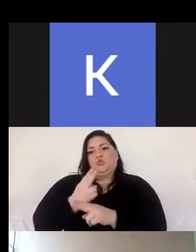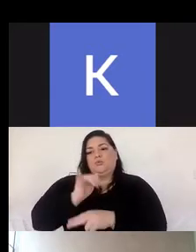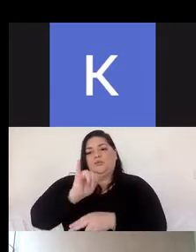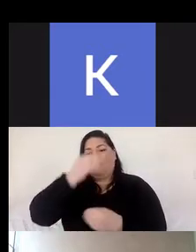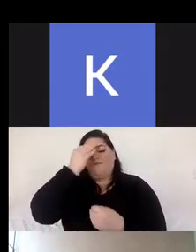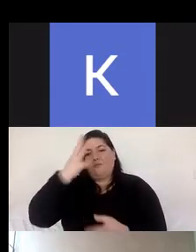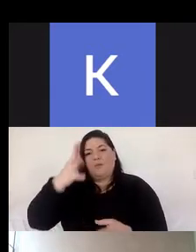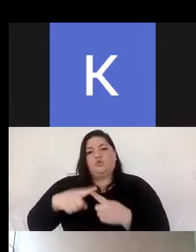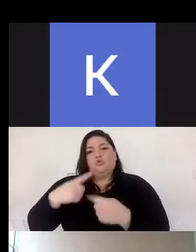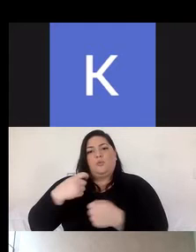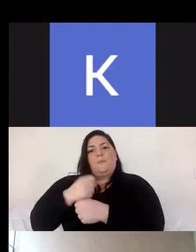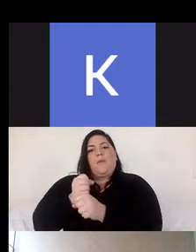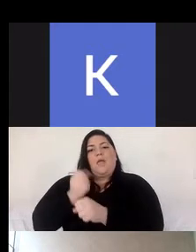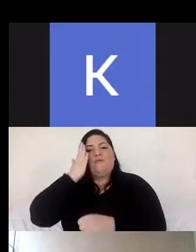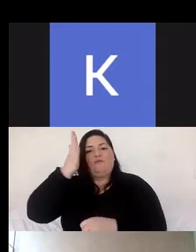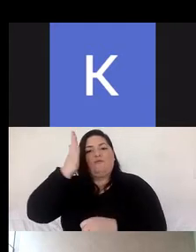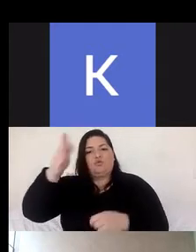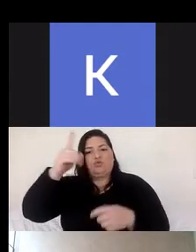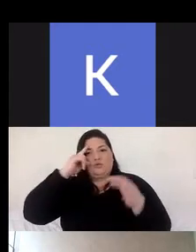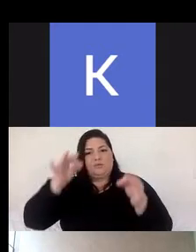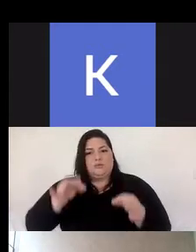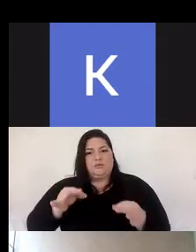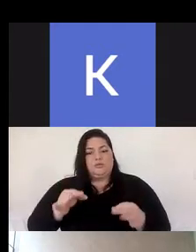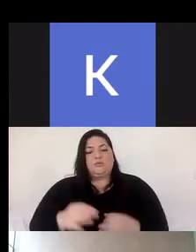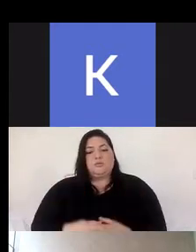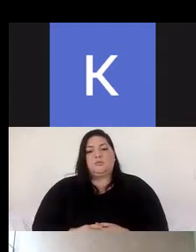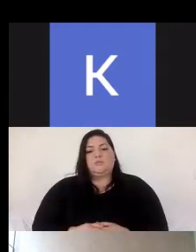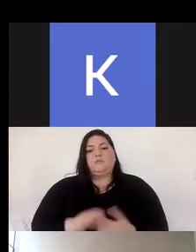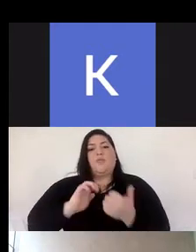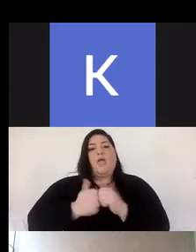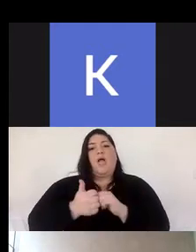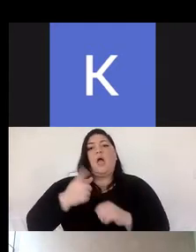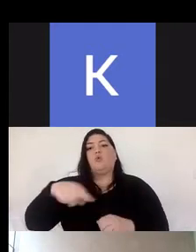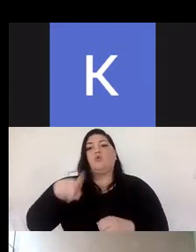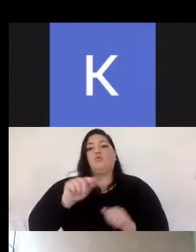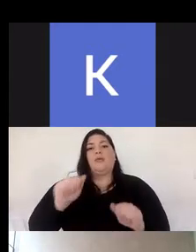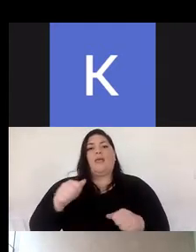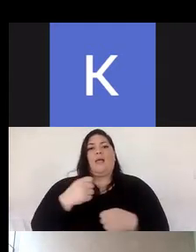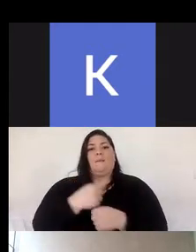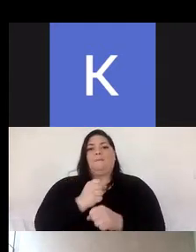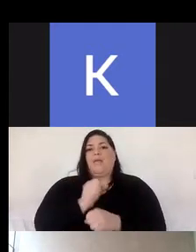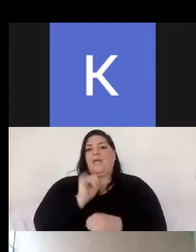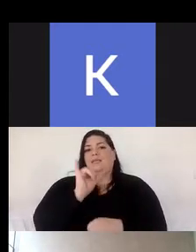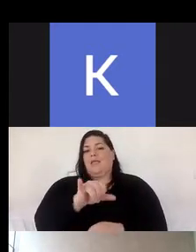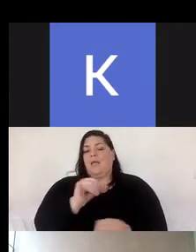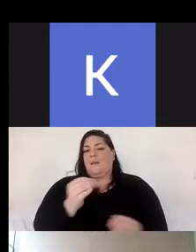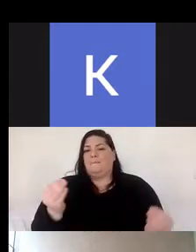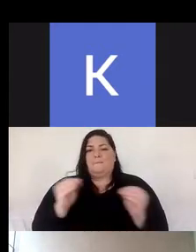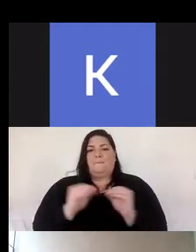from the field, let's talk about how you can make it as compelling and robust as possible